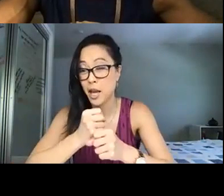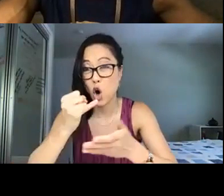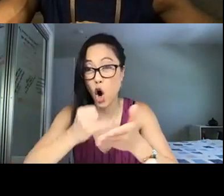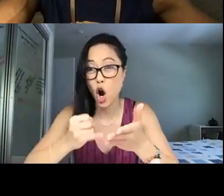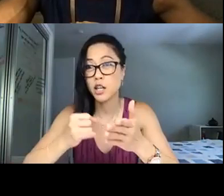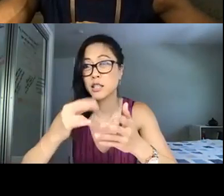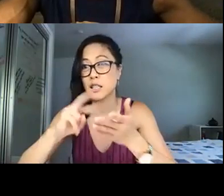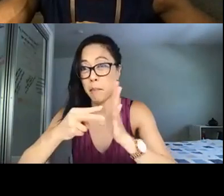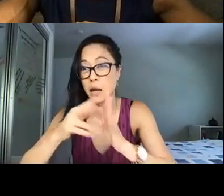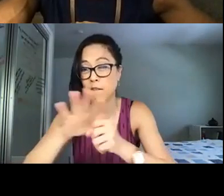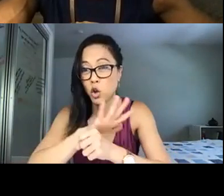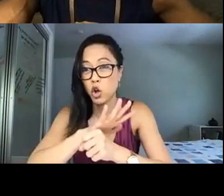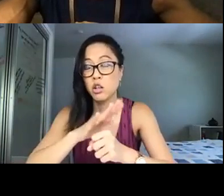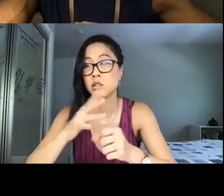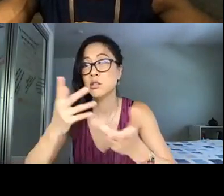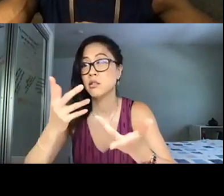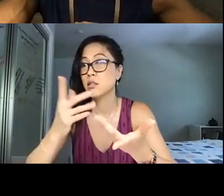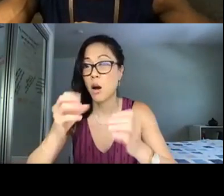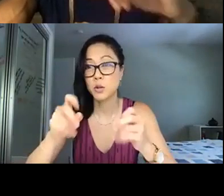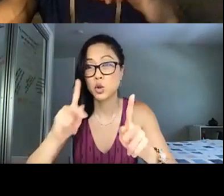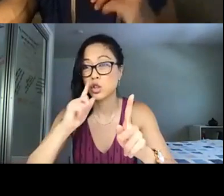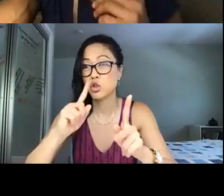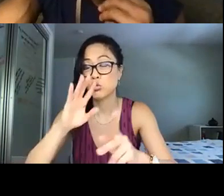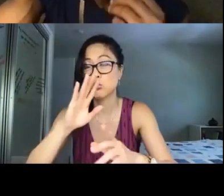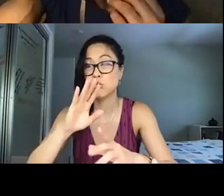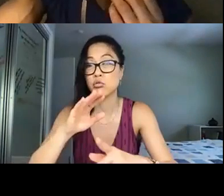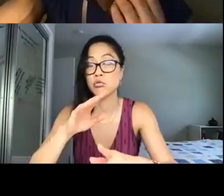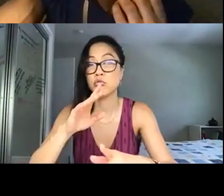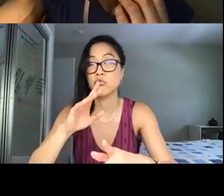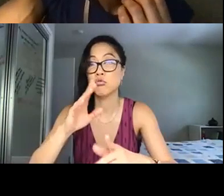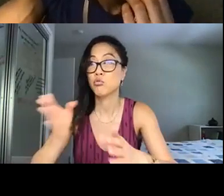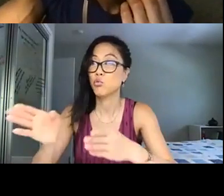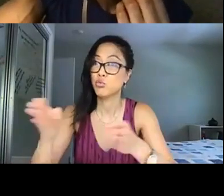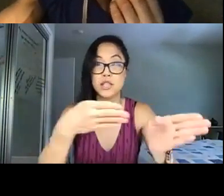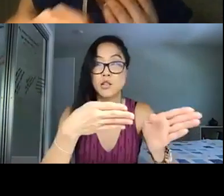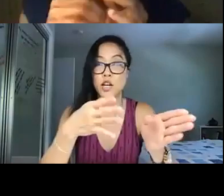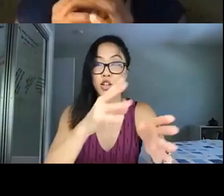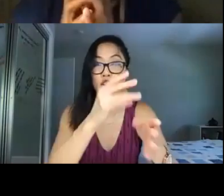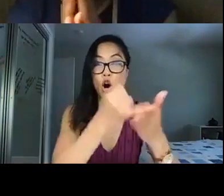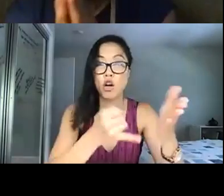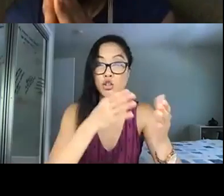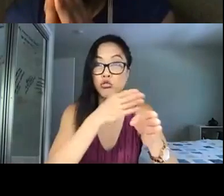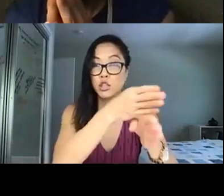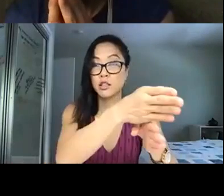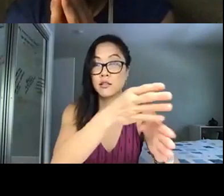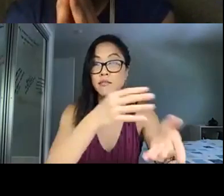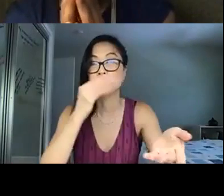redirect artistry, comment from Ava, the time now to address things that need addressing and course correction.